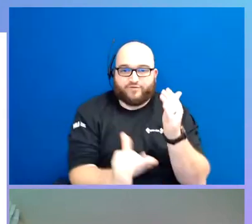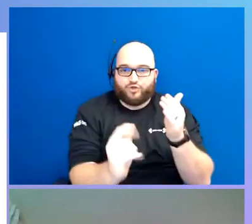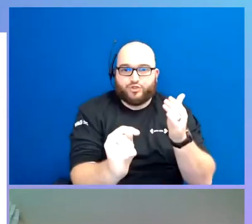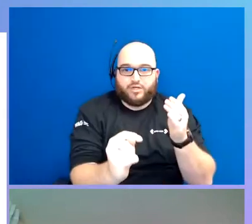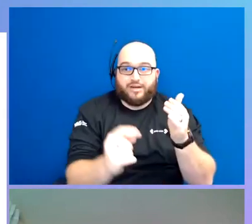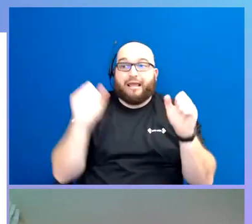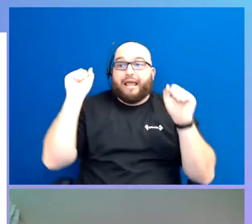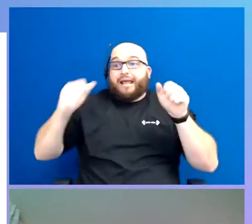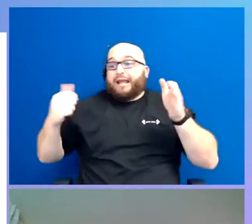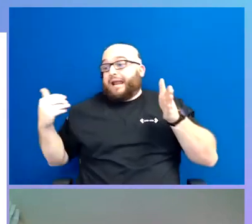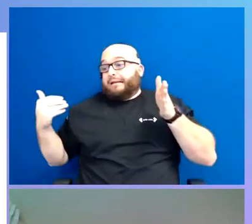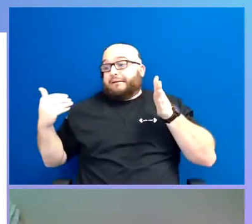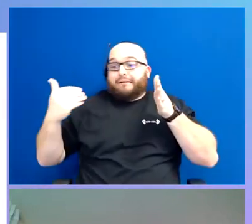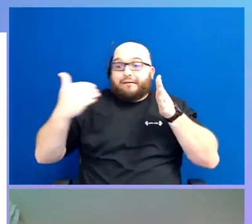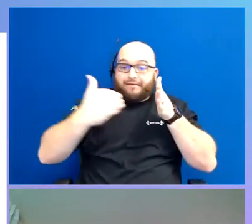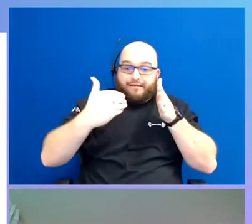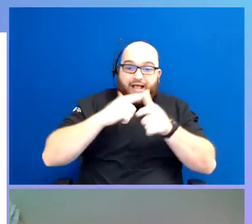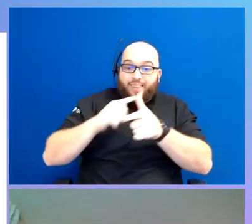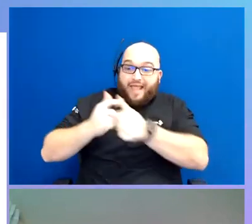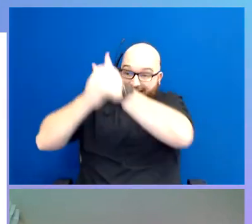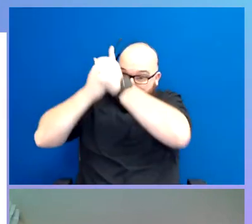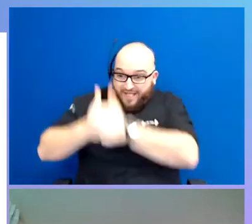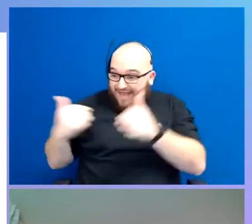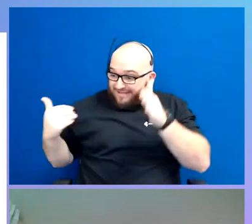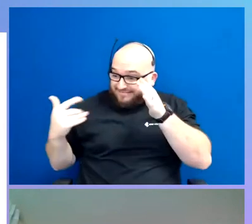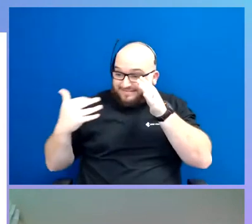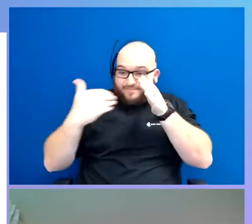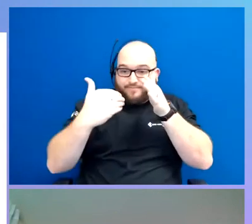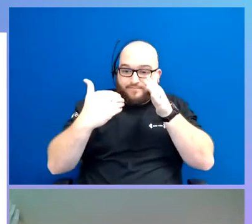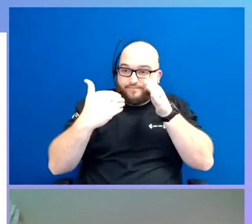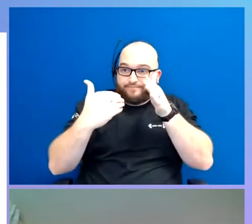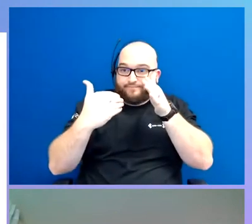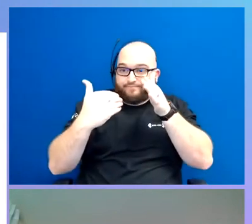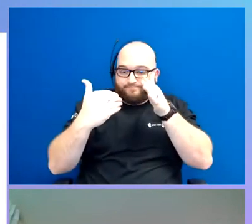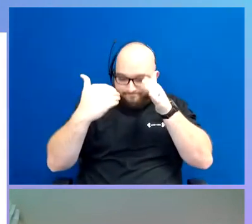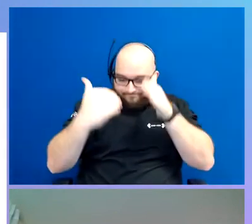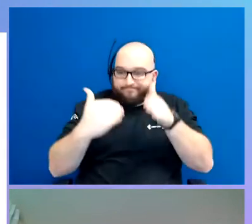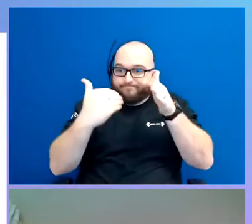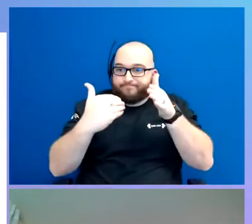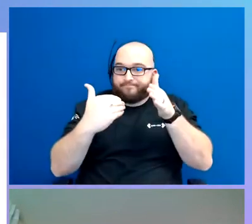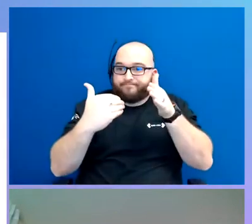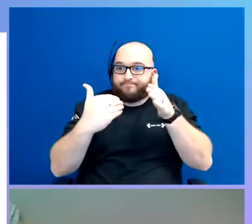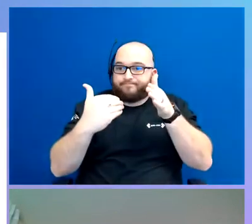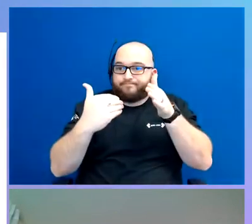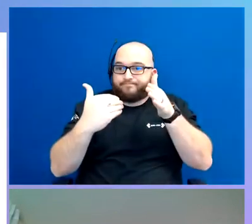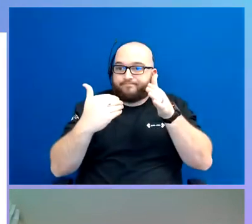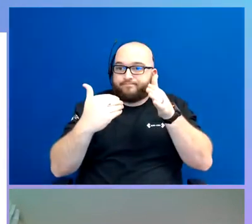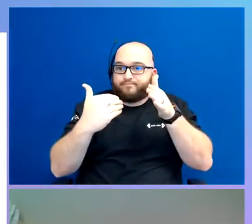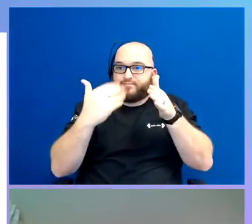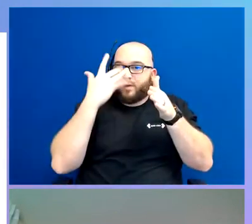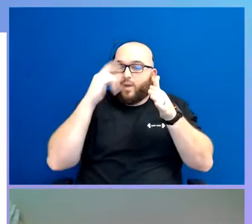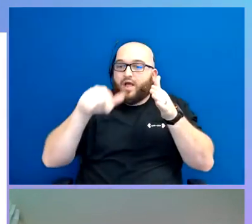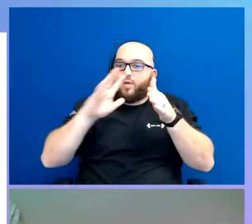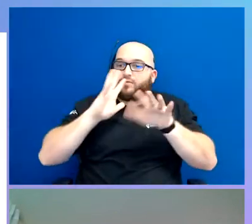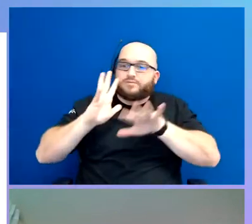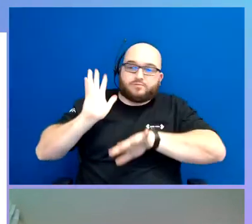certain extent. But then in in the absence of those, uh, those